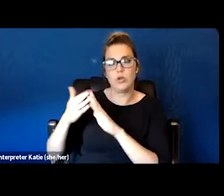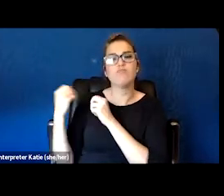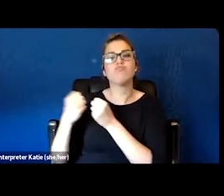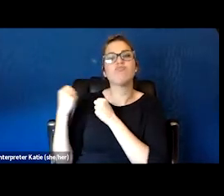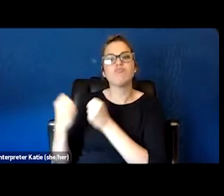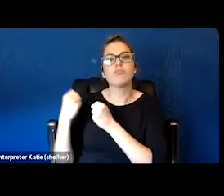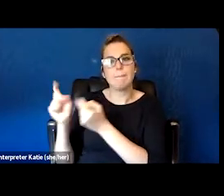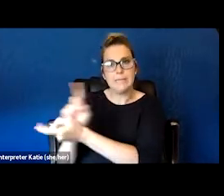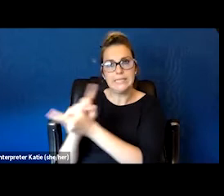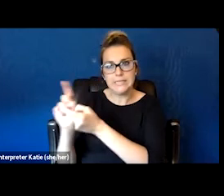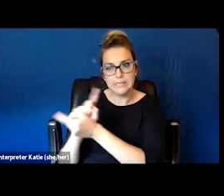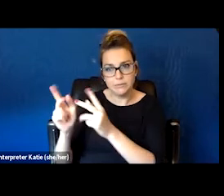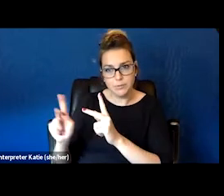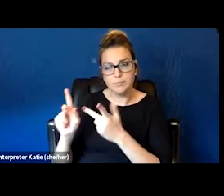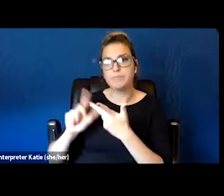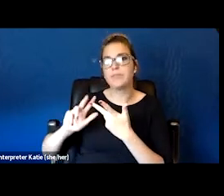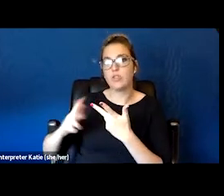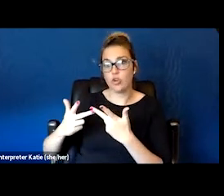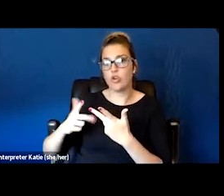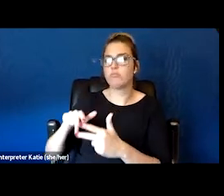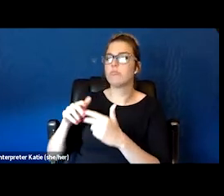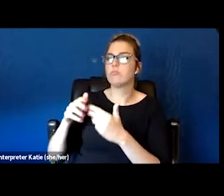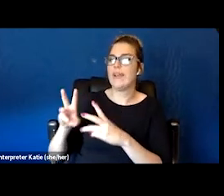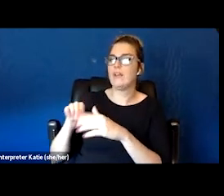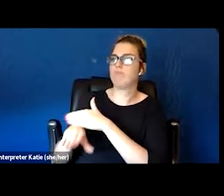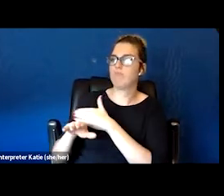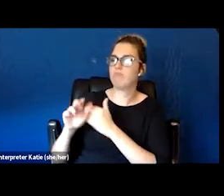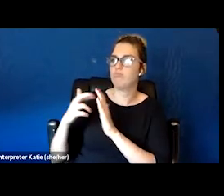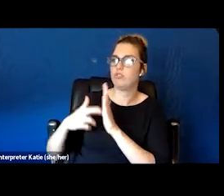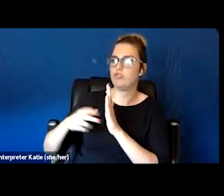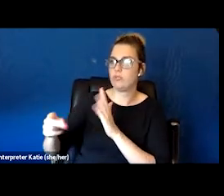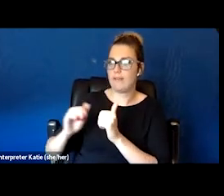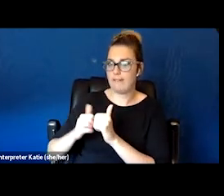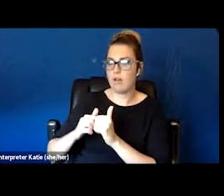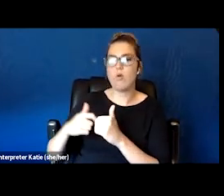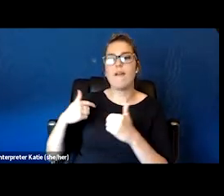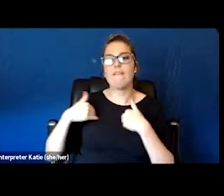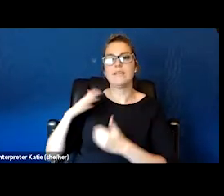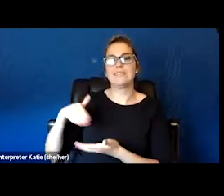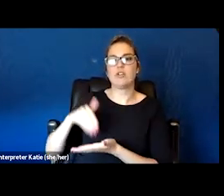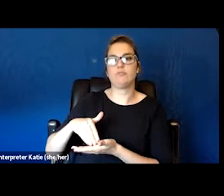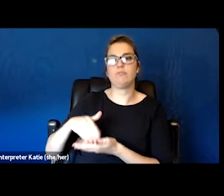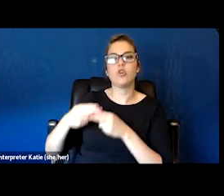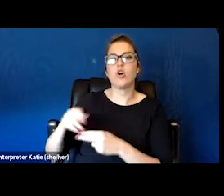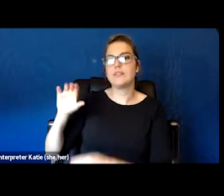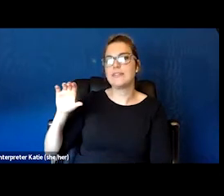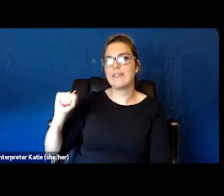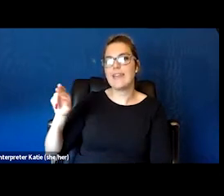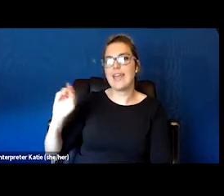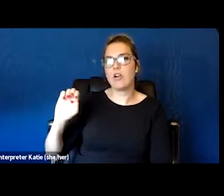And then our third access point are our brick and mortar sites. Those are our drop-in centers, we call them Care Centers. So those are the three ways